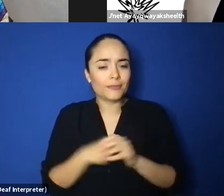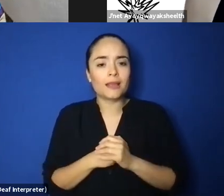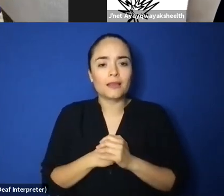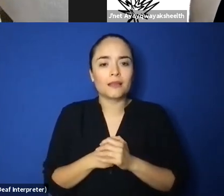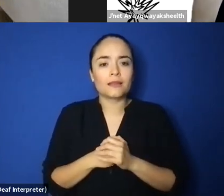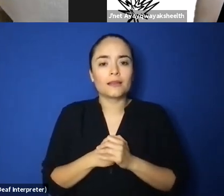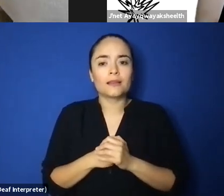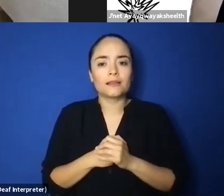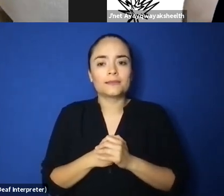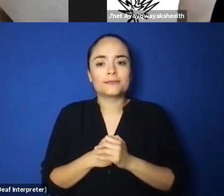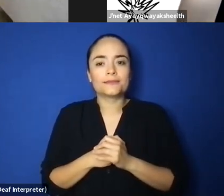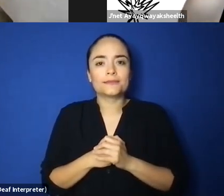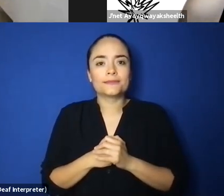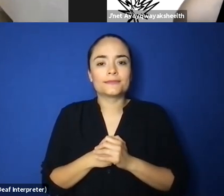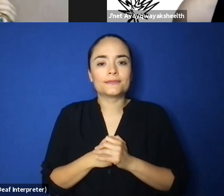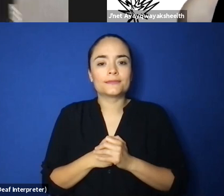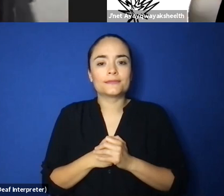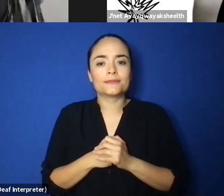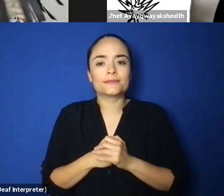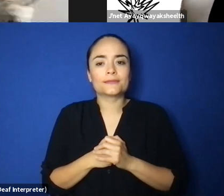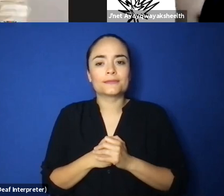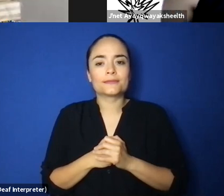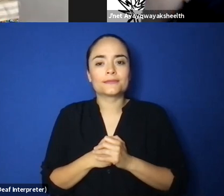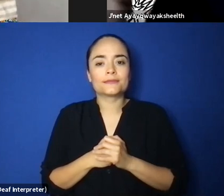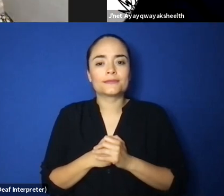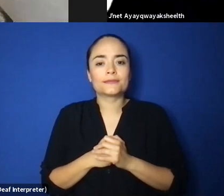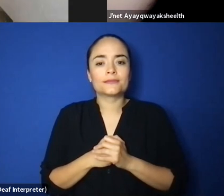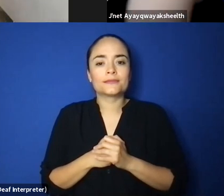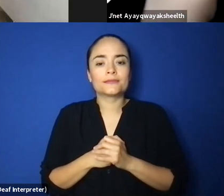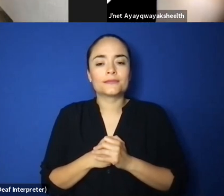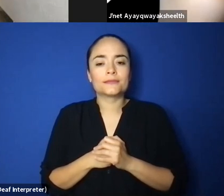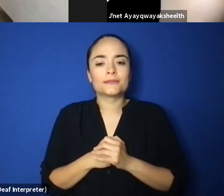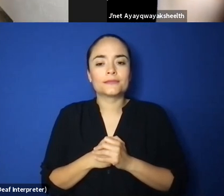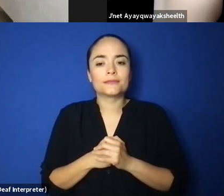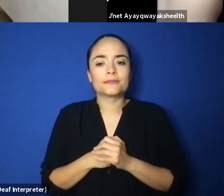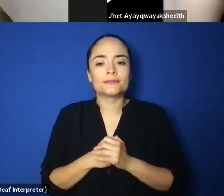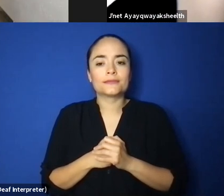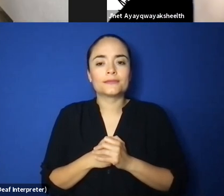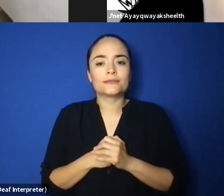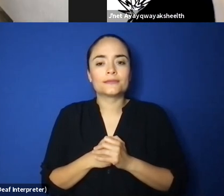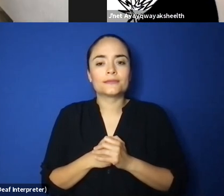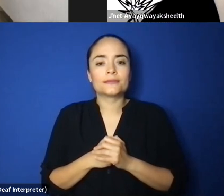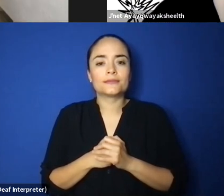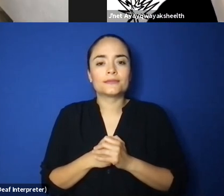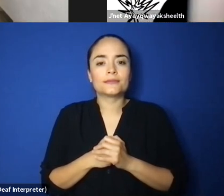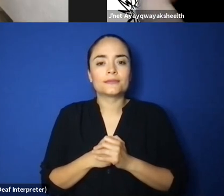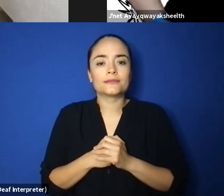Excellent. I will move my chair out of the way and stand up. So I'll move back here,